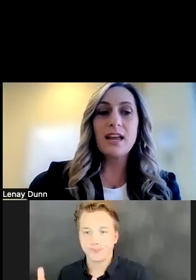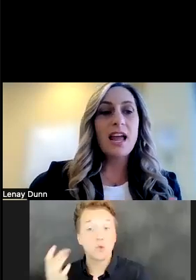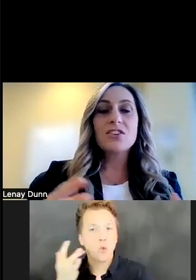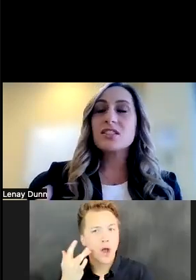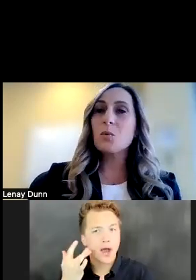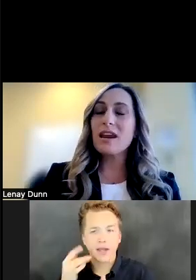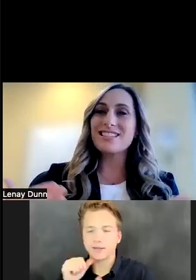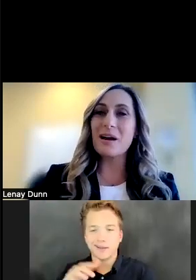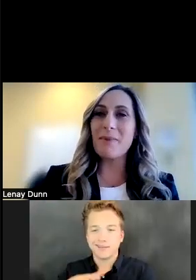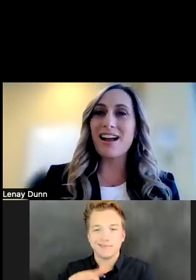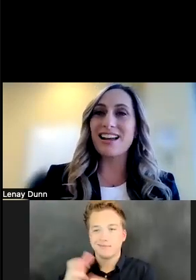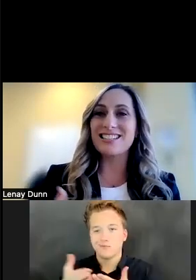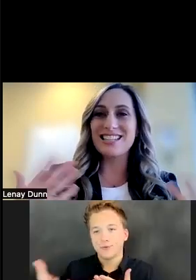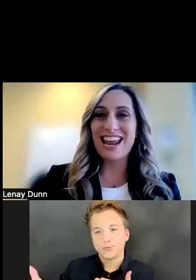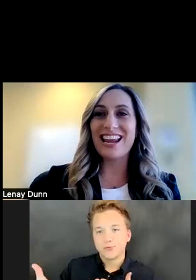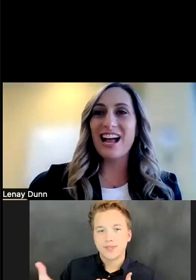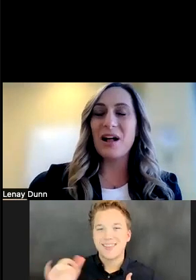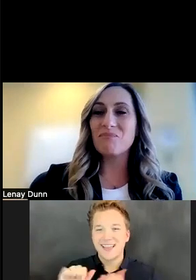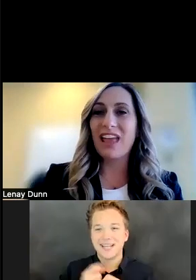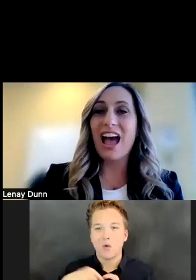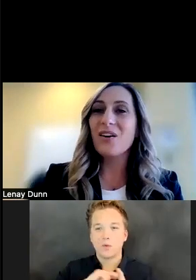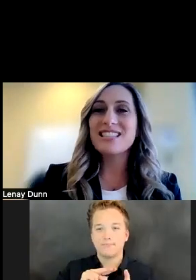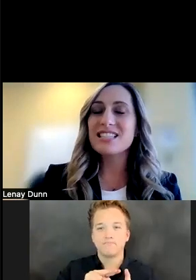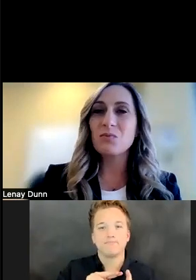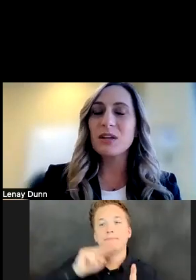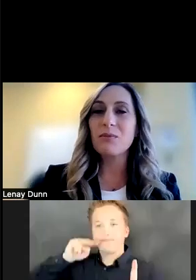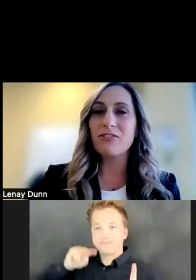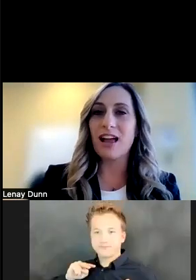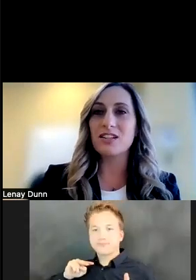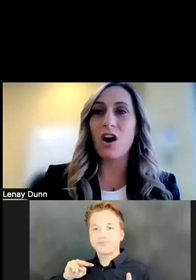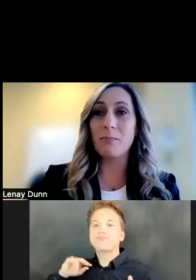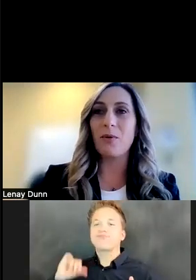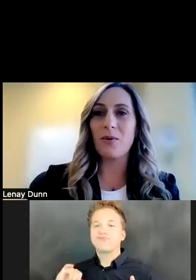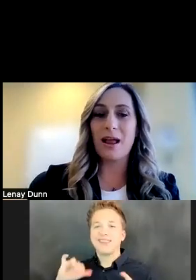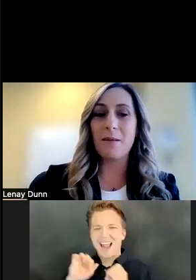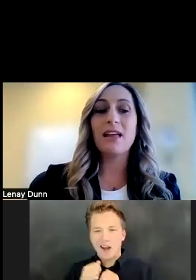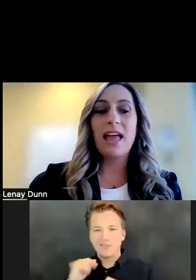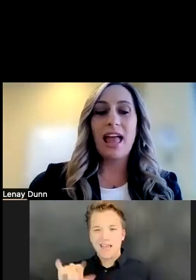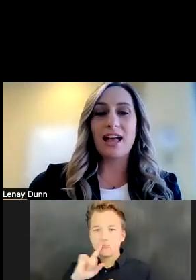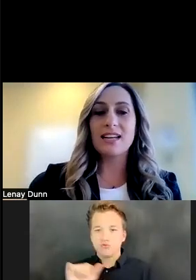It's just a way to step back and say, "How does this really reflect our program, and